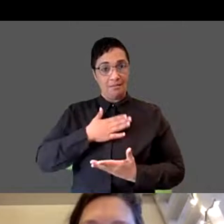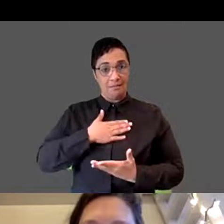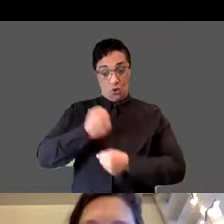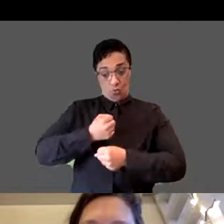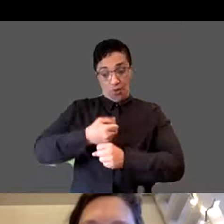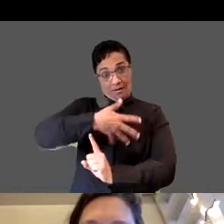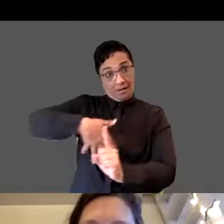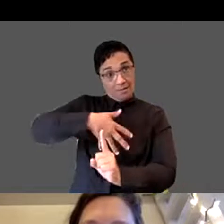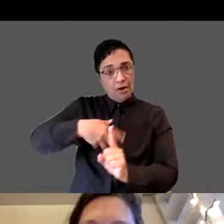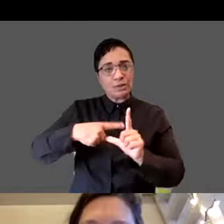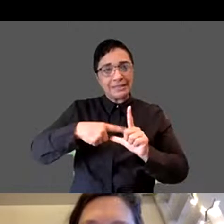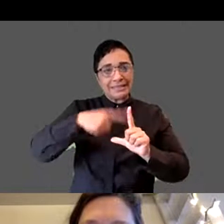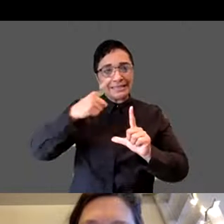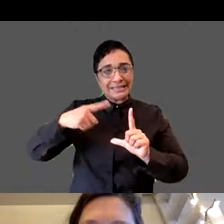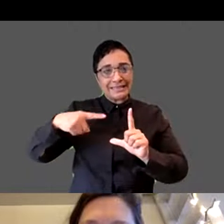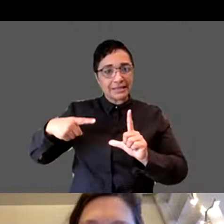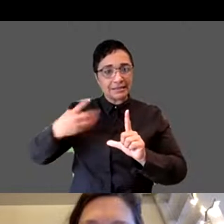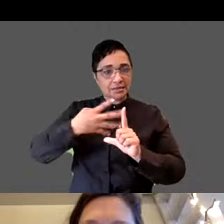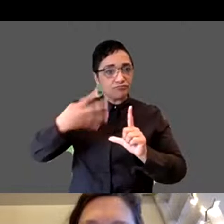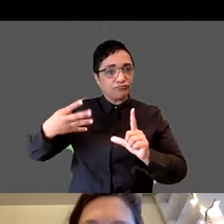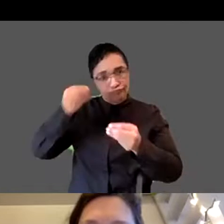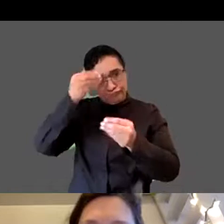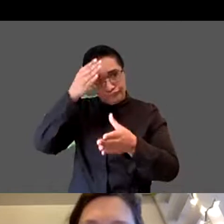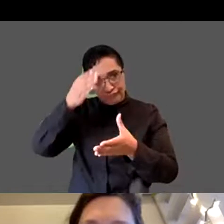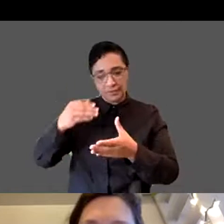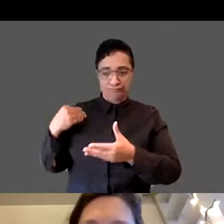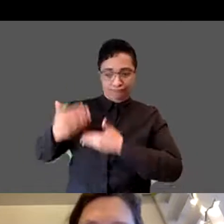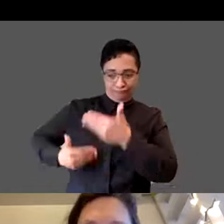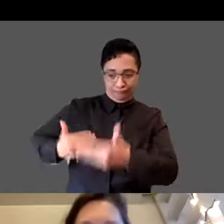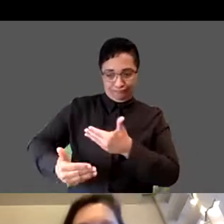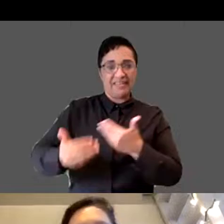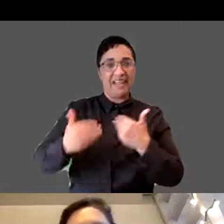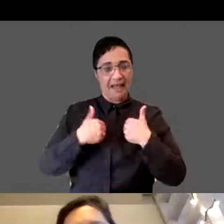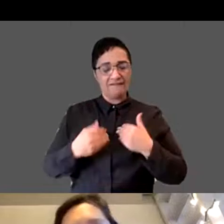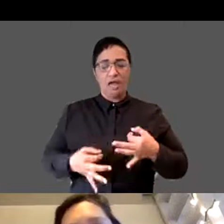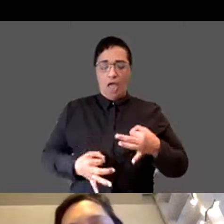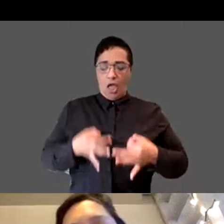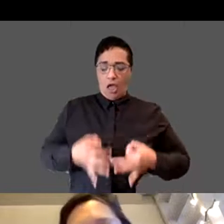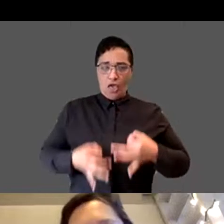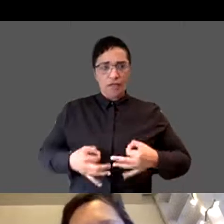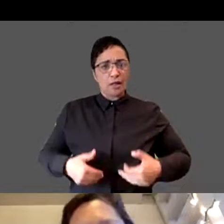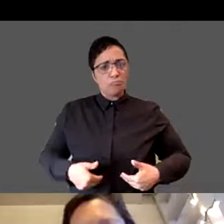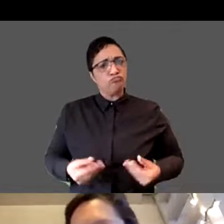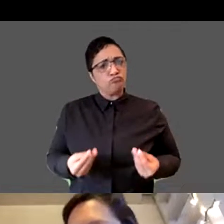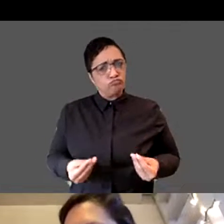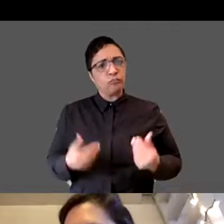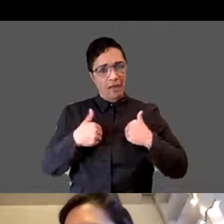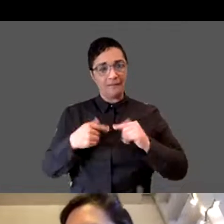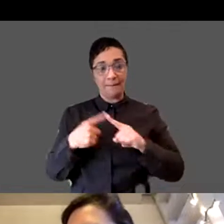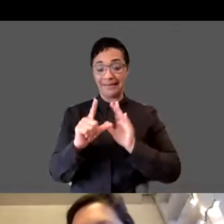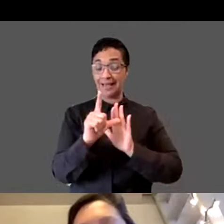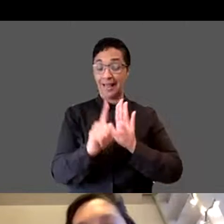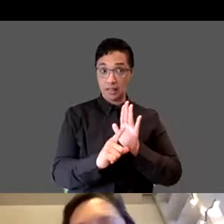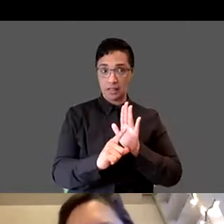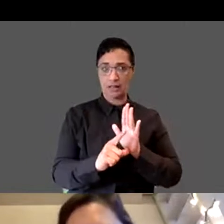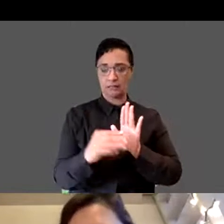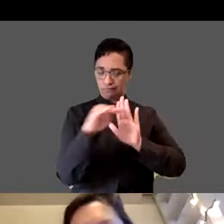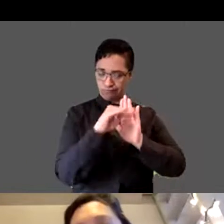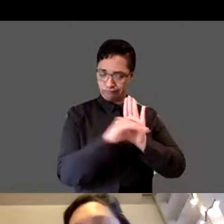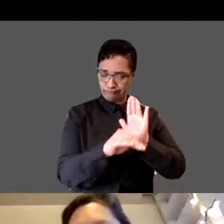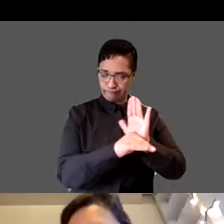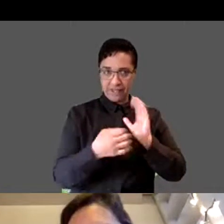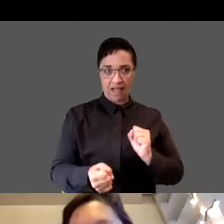very clear history and ethical and often legal requirements about the protection of data